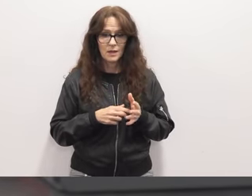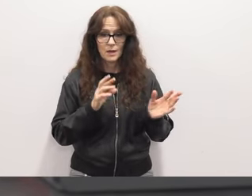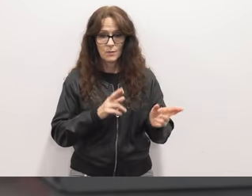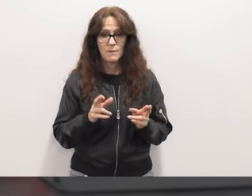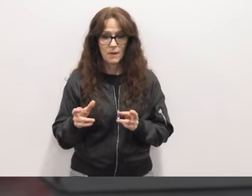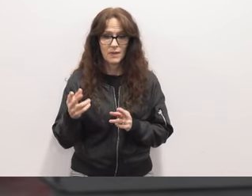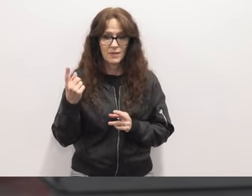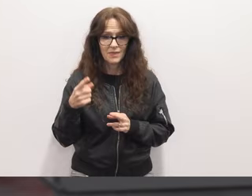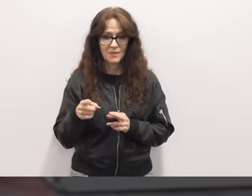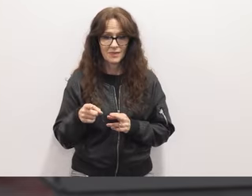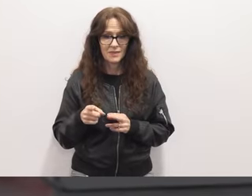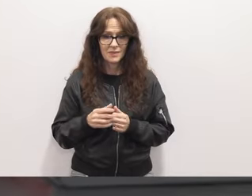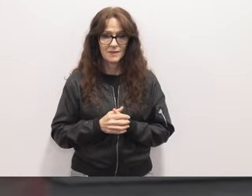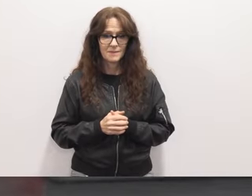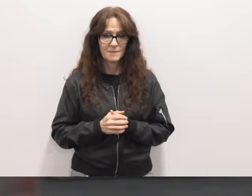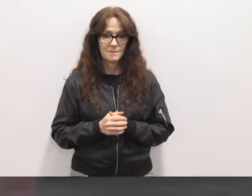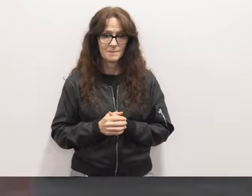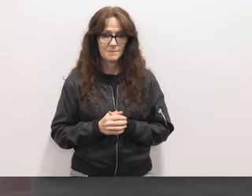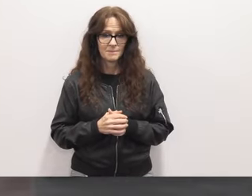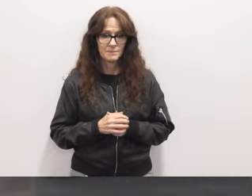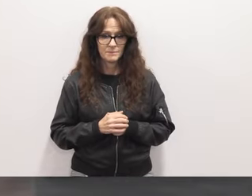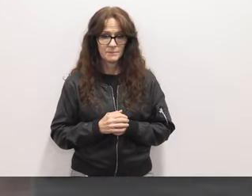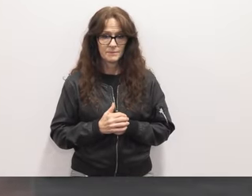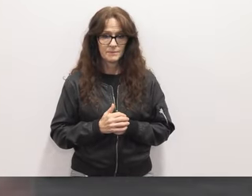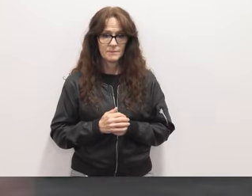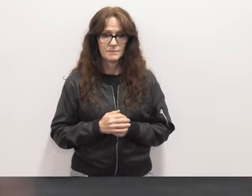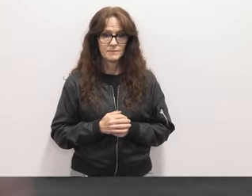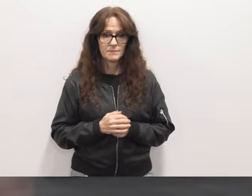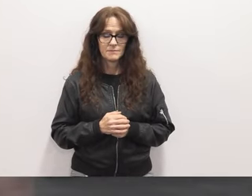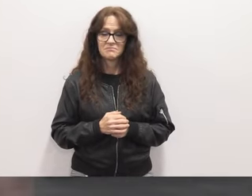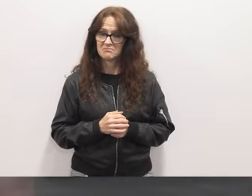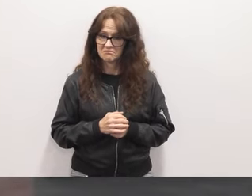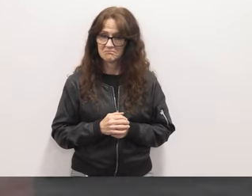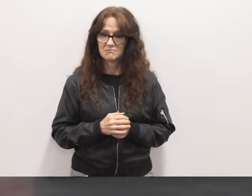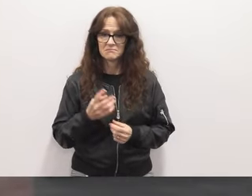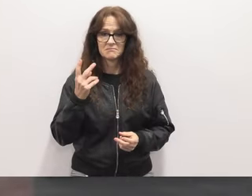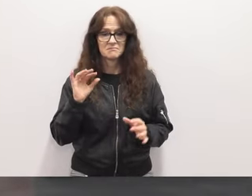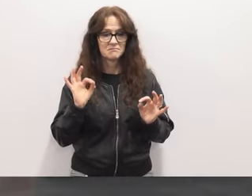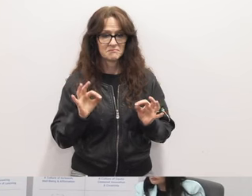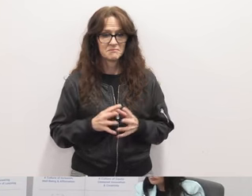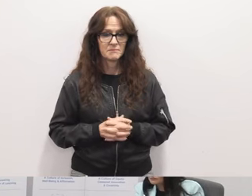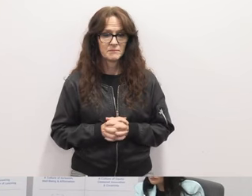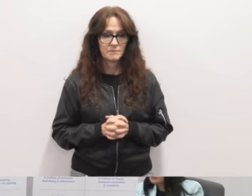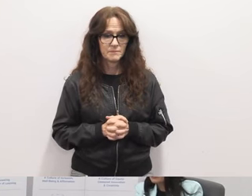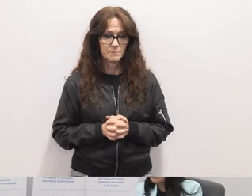[Juan Benitez] The assumption is that we're going to be, right, right. Okay. Just wanted to get-